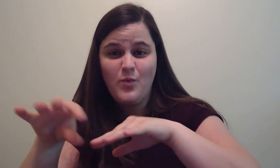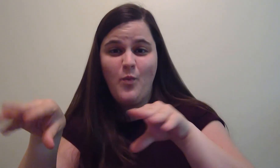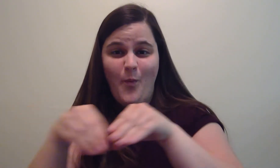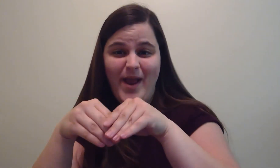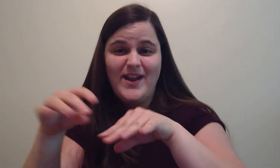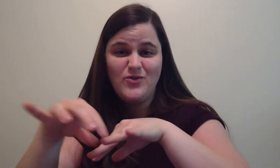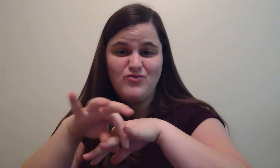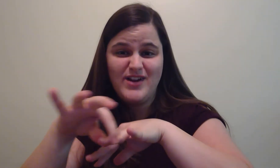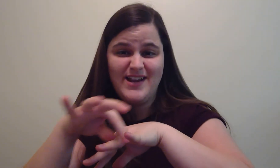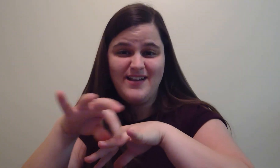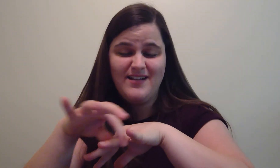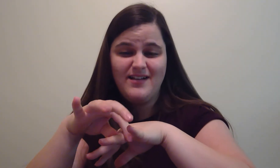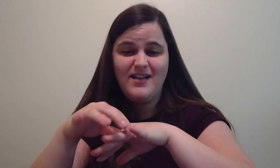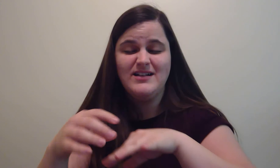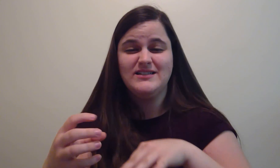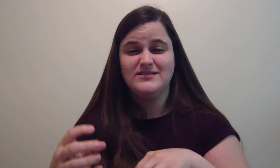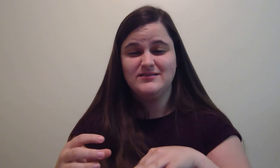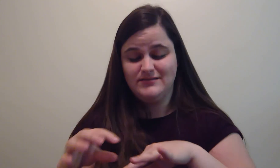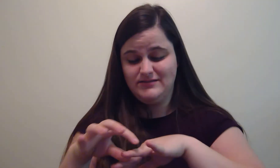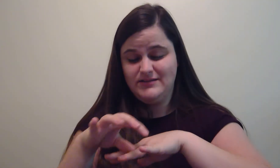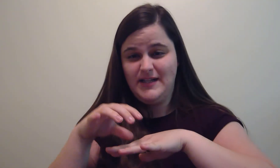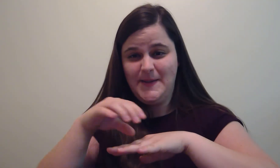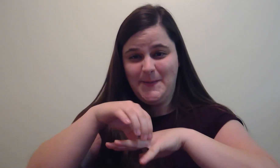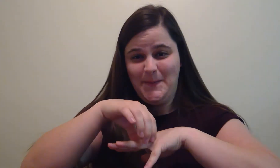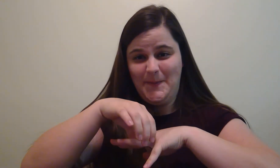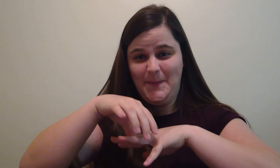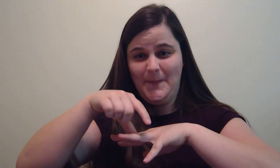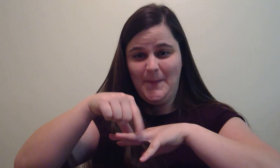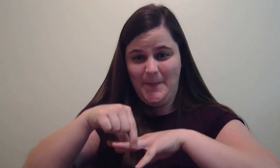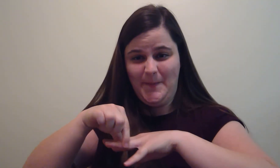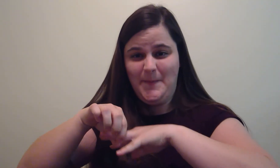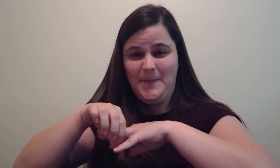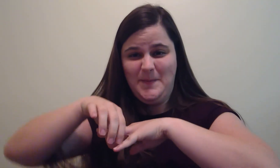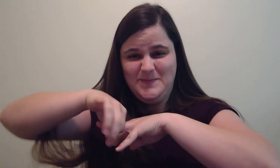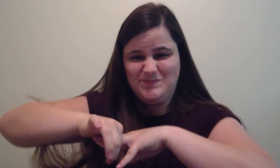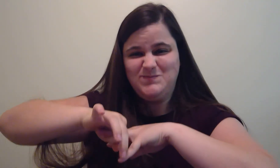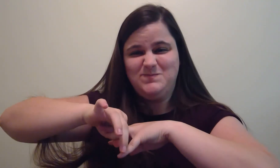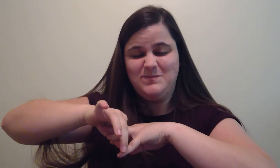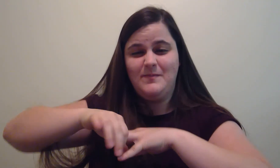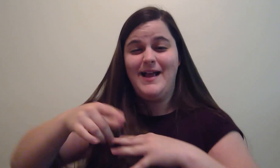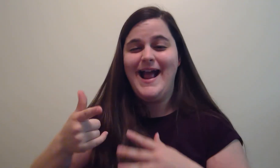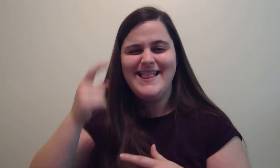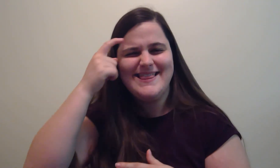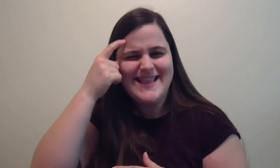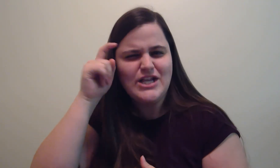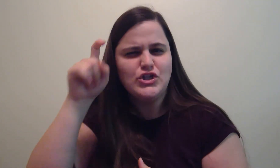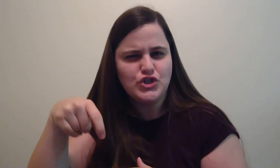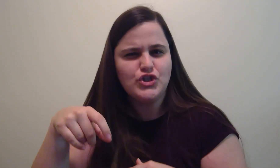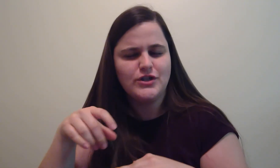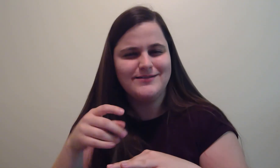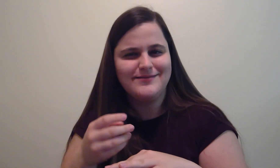but what makes you realize just how beefy they are is his wedding ring. That thing's never going to come off and even though my mother says that's how it should be,